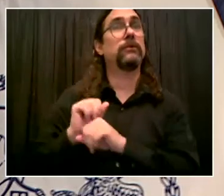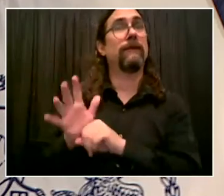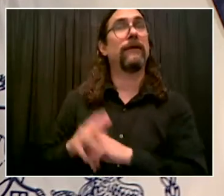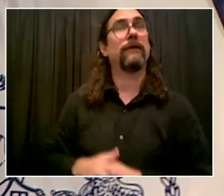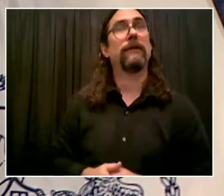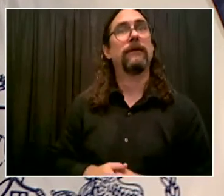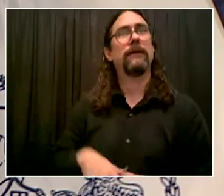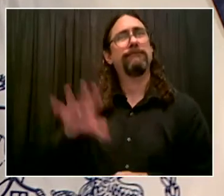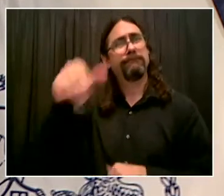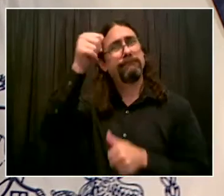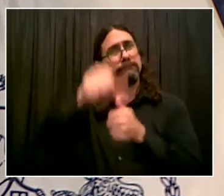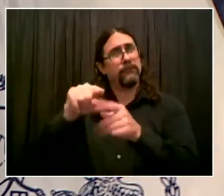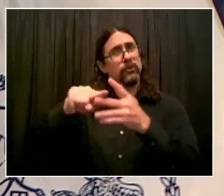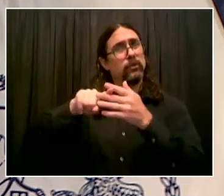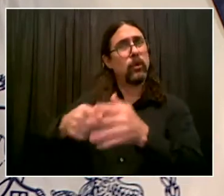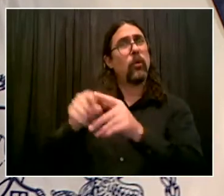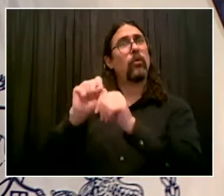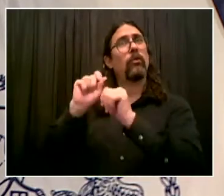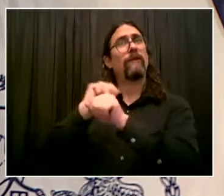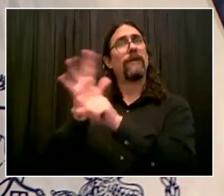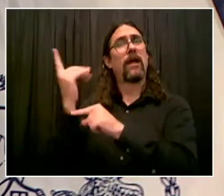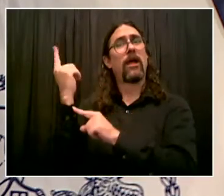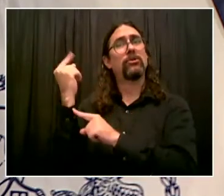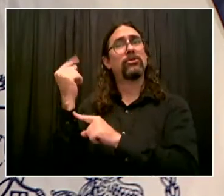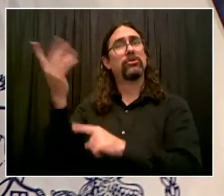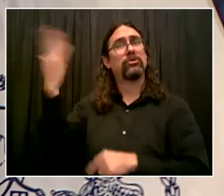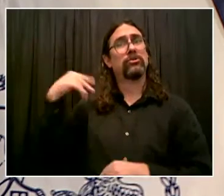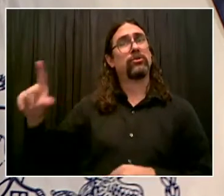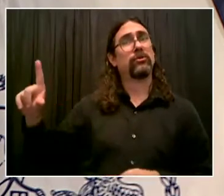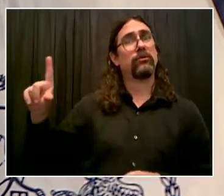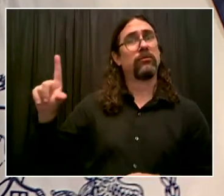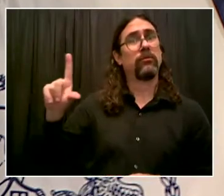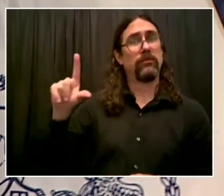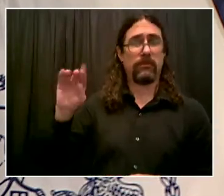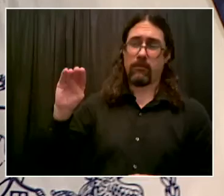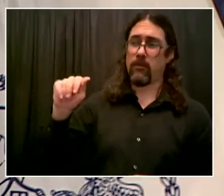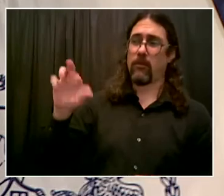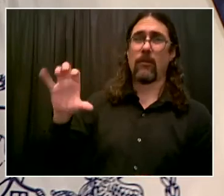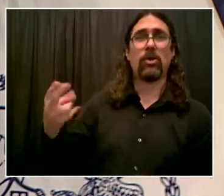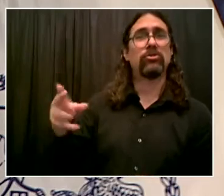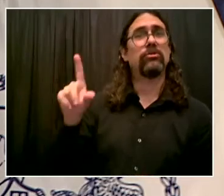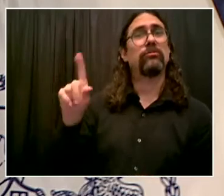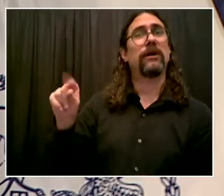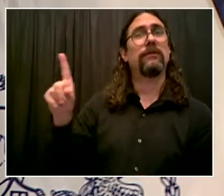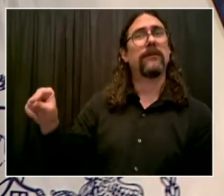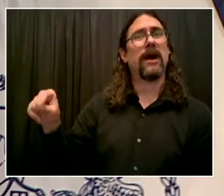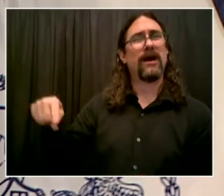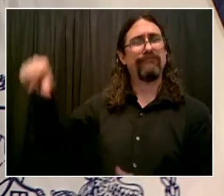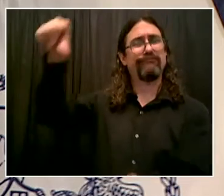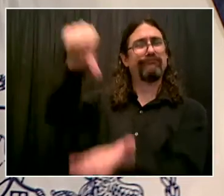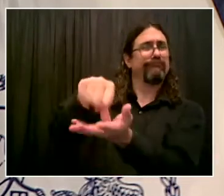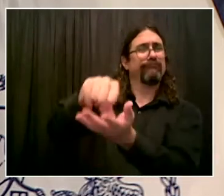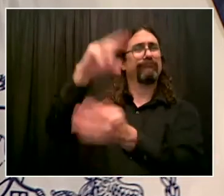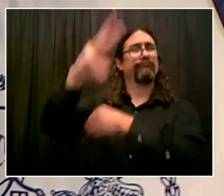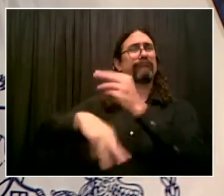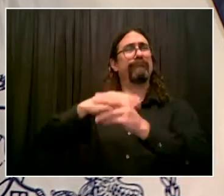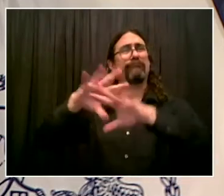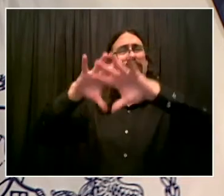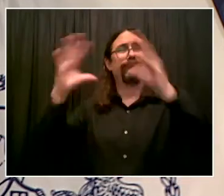THE PEOPLE OF THE CITY WERE HEROIC. WE WERE AT THE EPICENTER AND WE FOUGHT BACK AND MADE